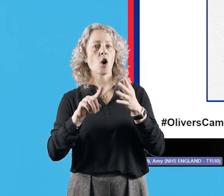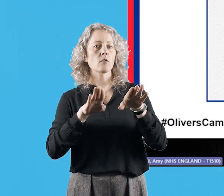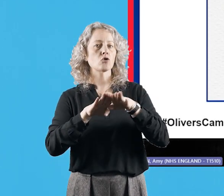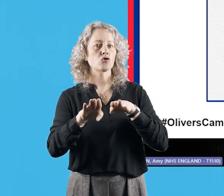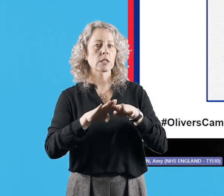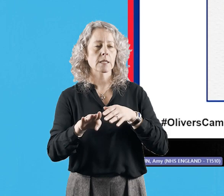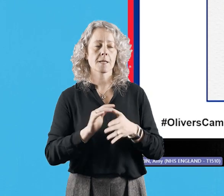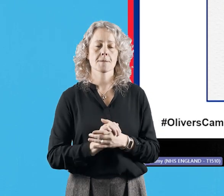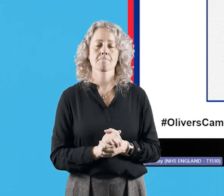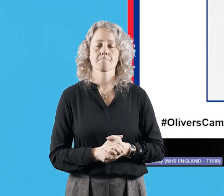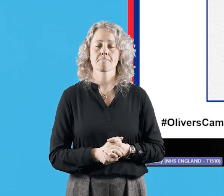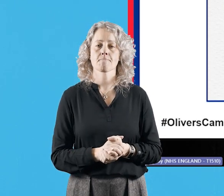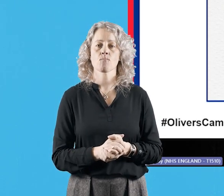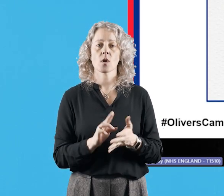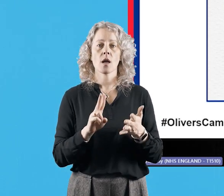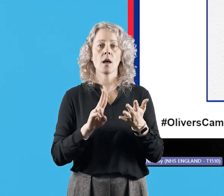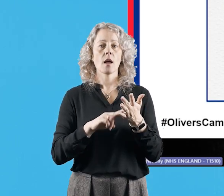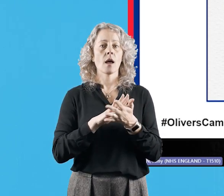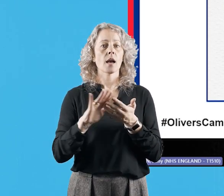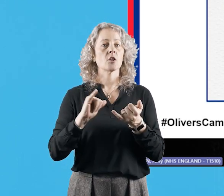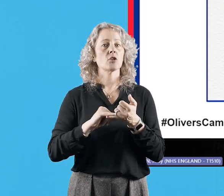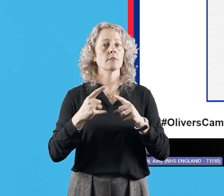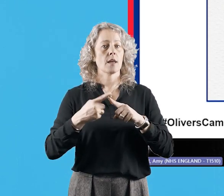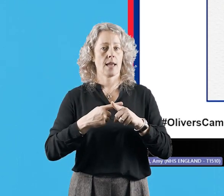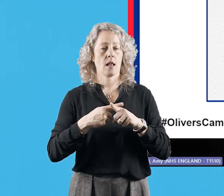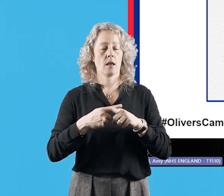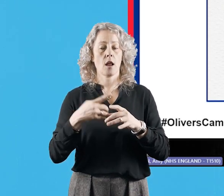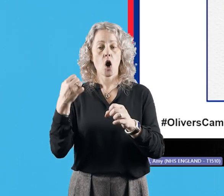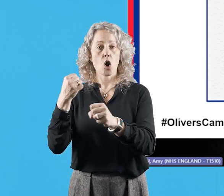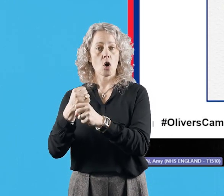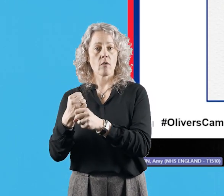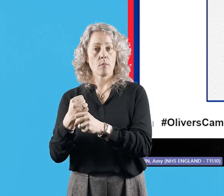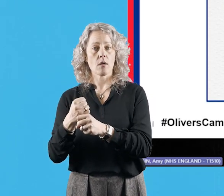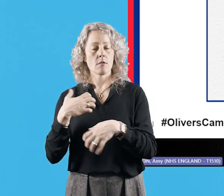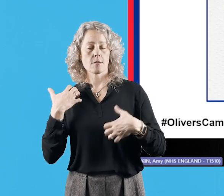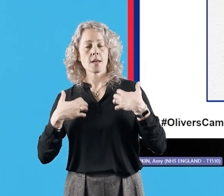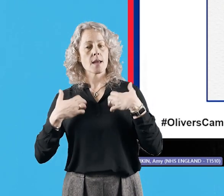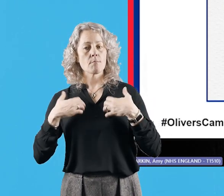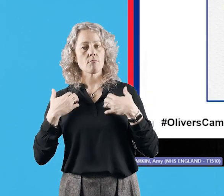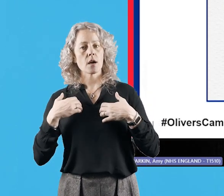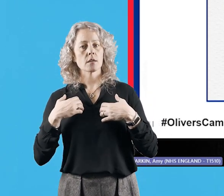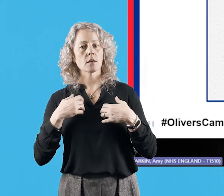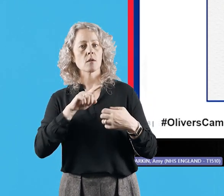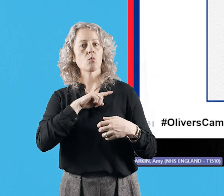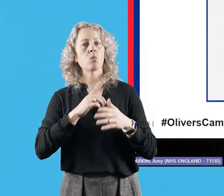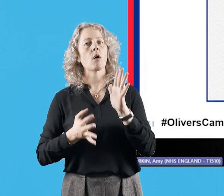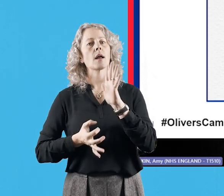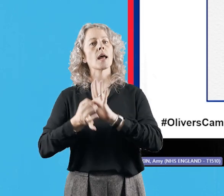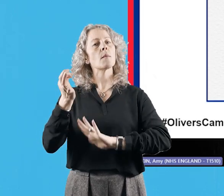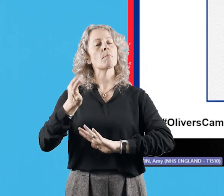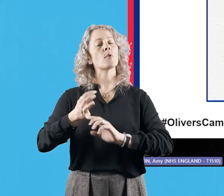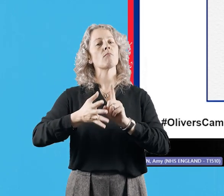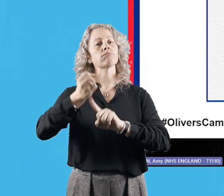Oliver's training. So NHS England and the government have got a lot of ambition to improve outcomes for people with